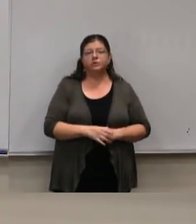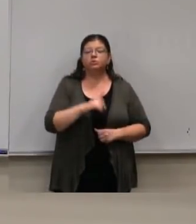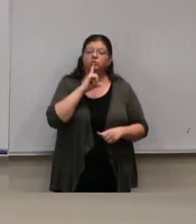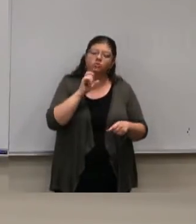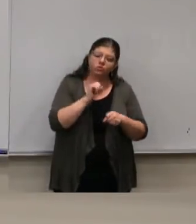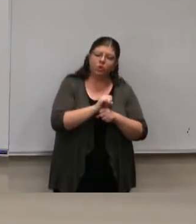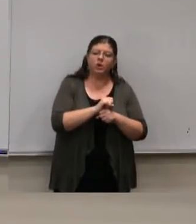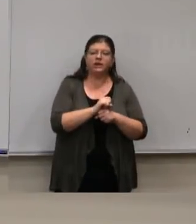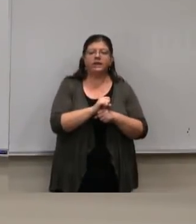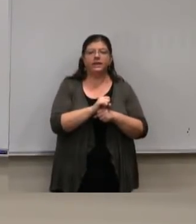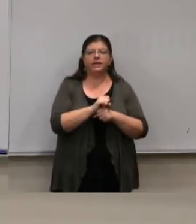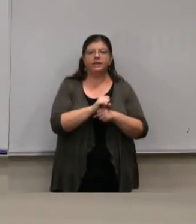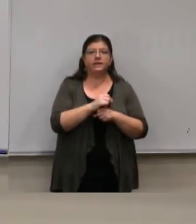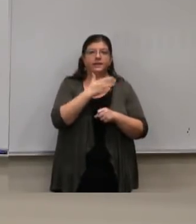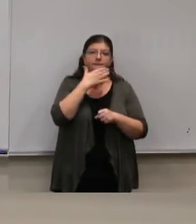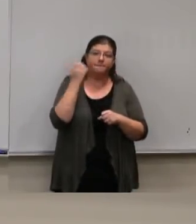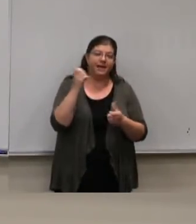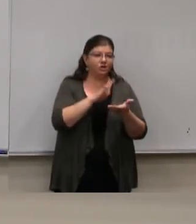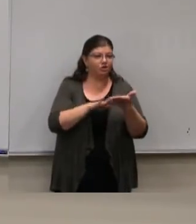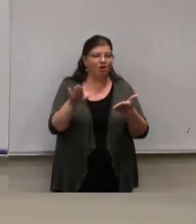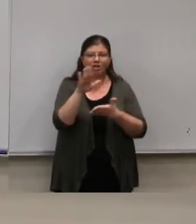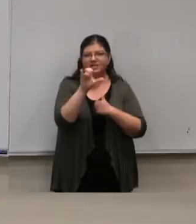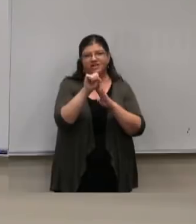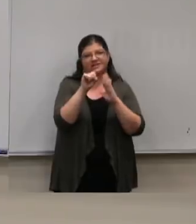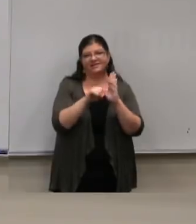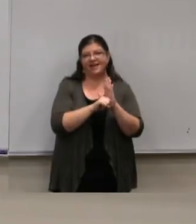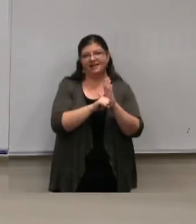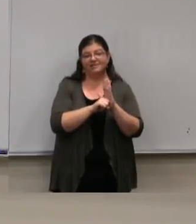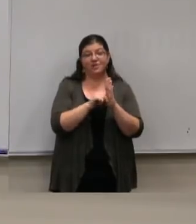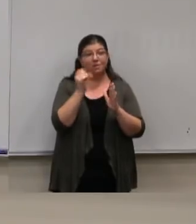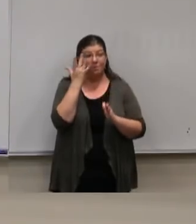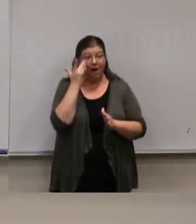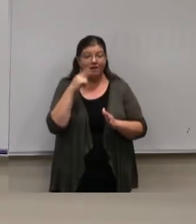You know, this is truly the best college in the state and it's because of the people who work here,